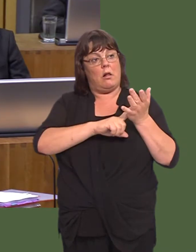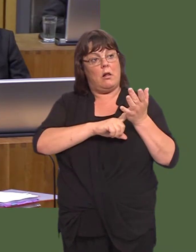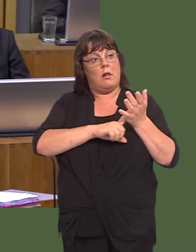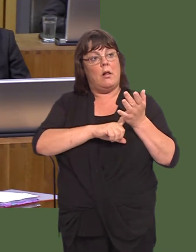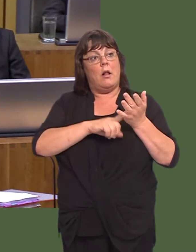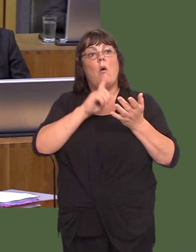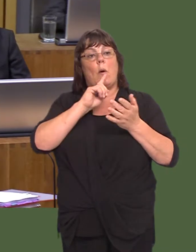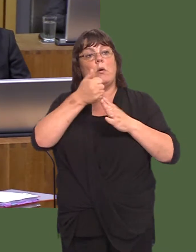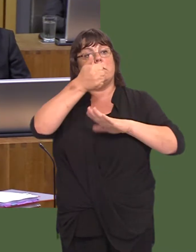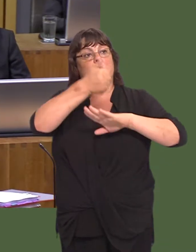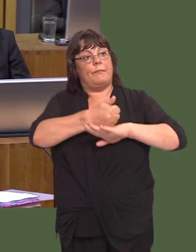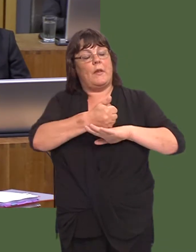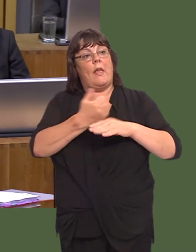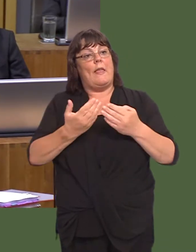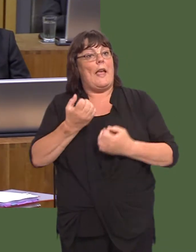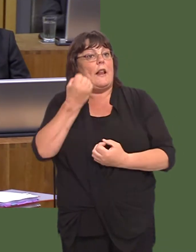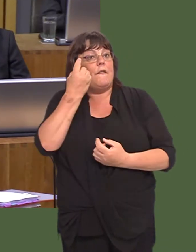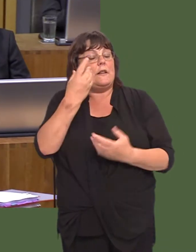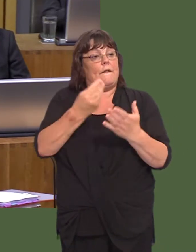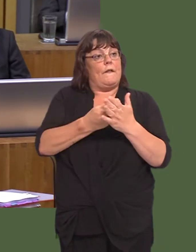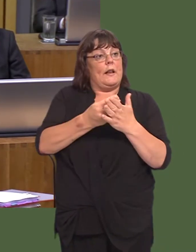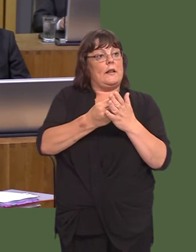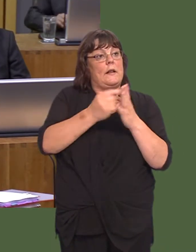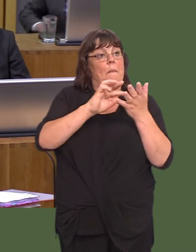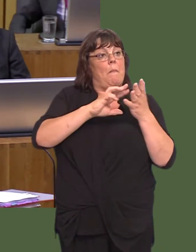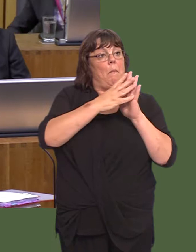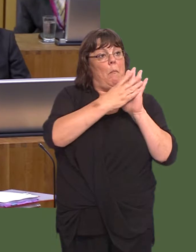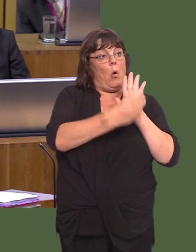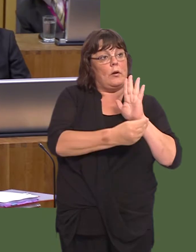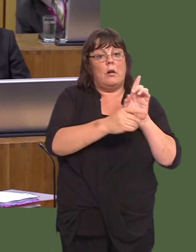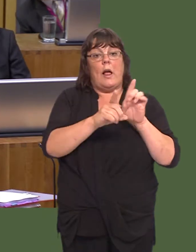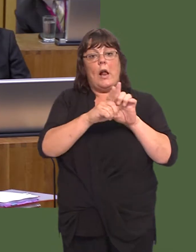through the innovative finance model, using the mutual investment model, we are also using